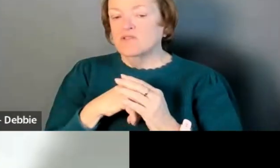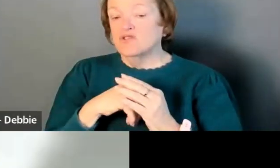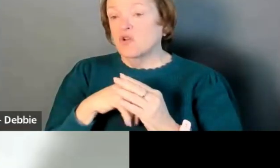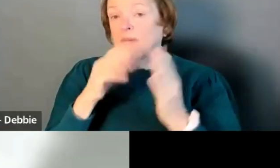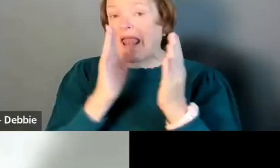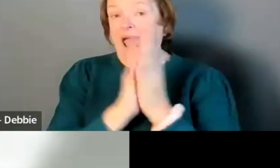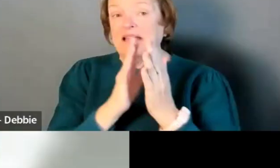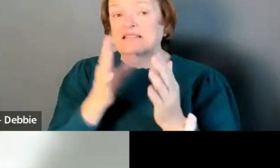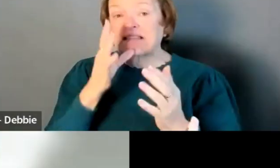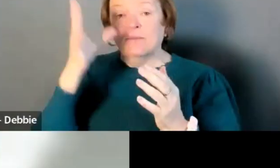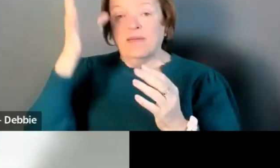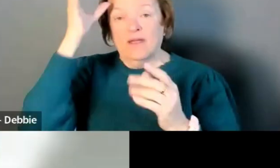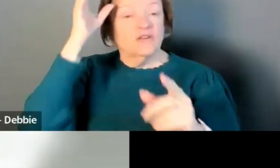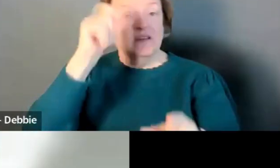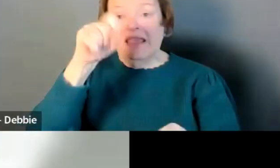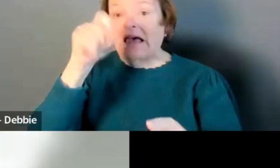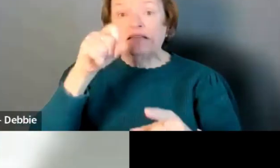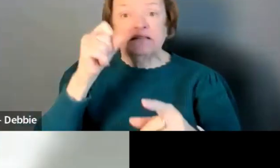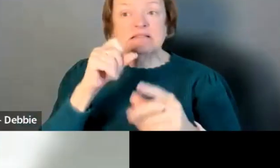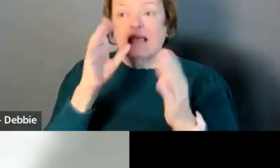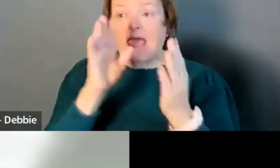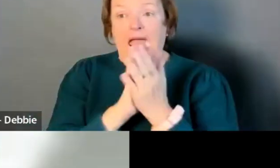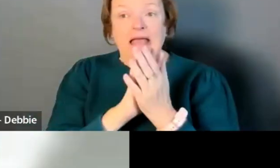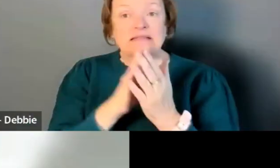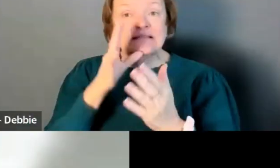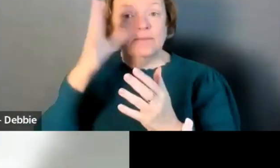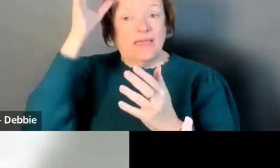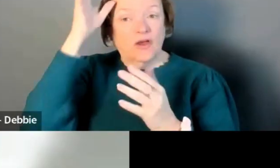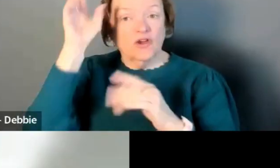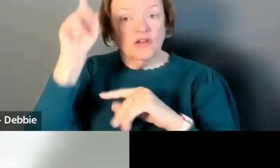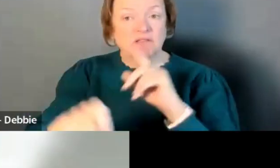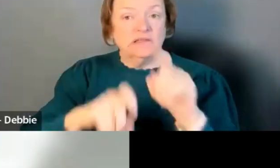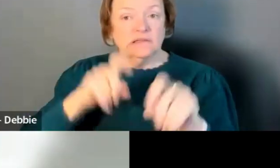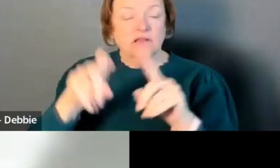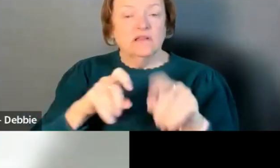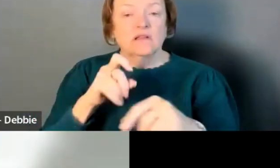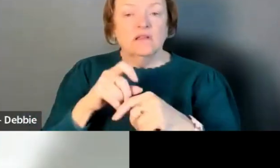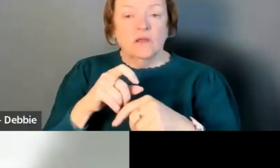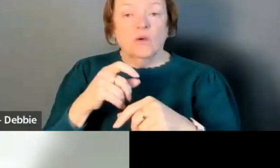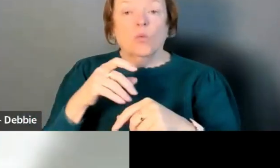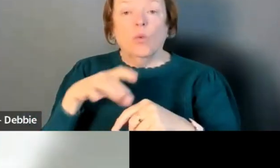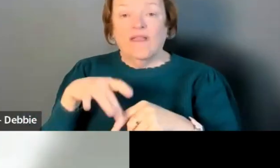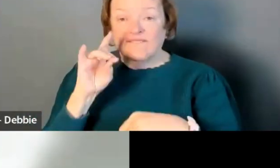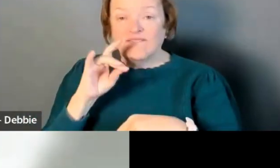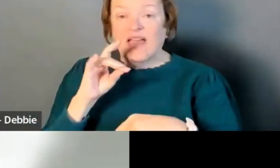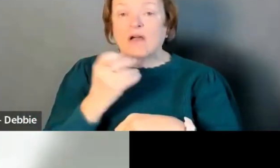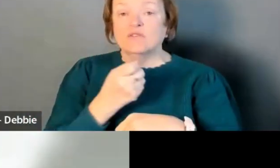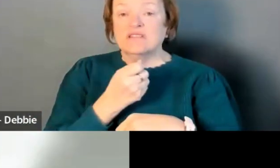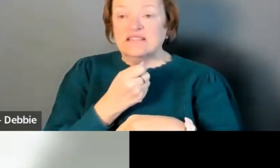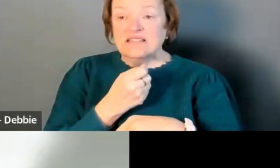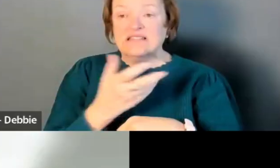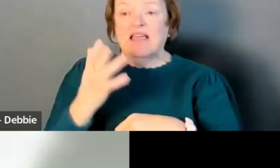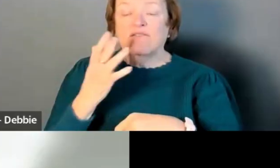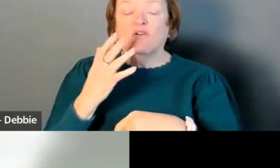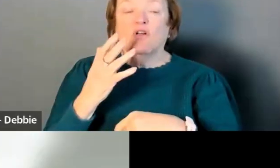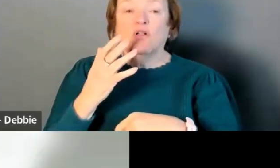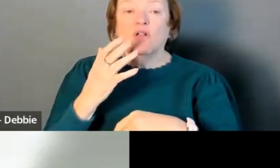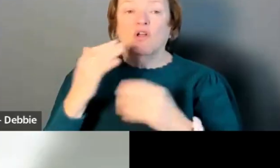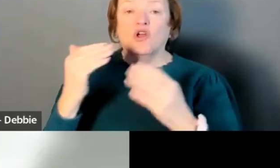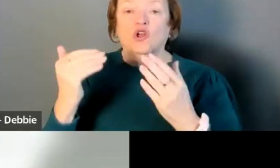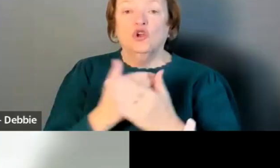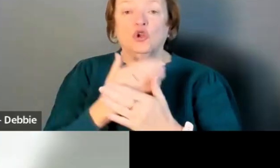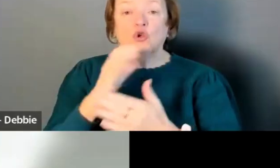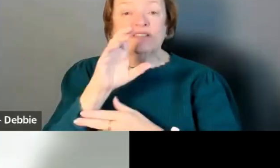Yes. Ask their parents. We have found, disclaimer, we have found that several of our new CI kids.